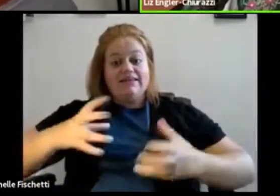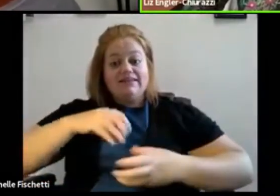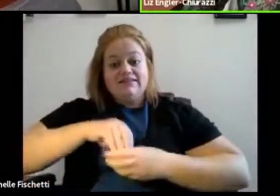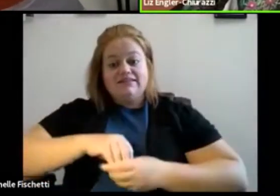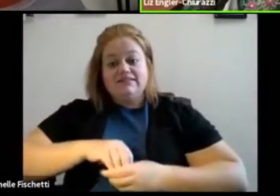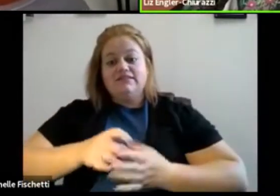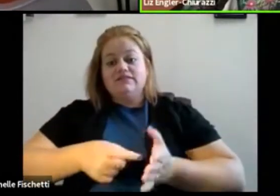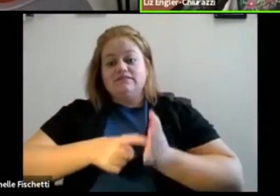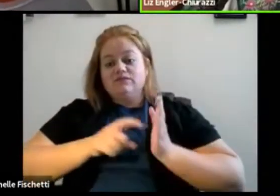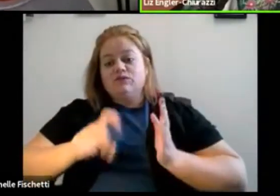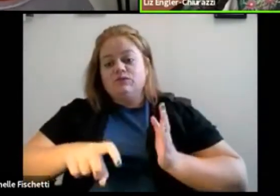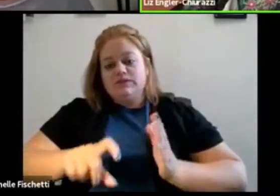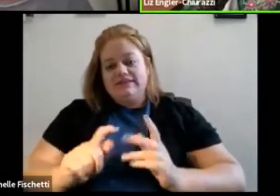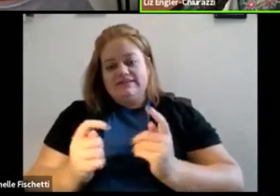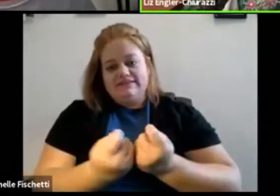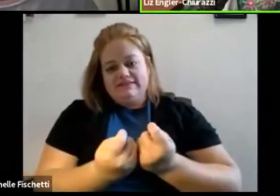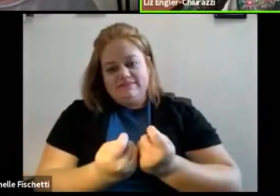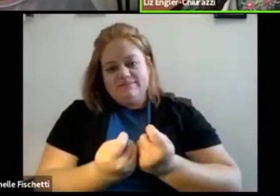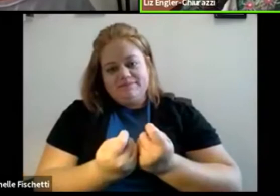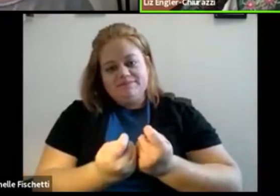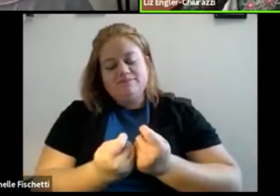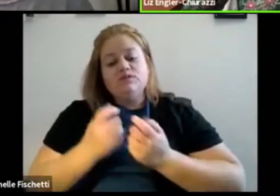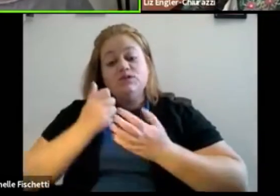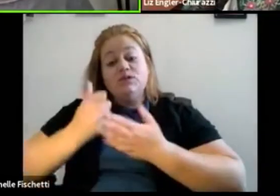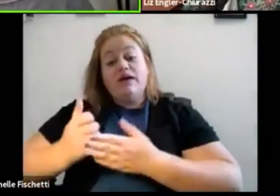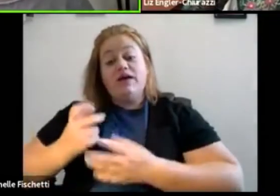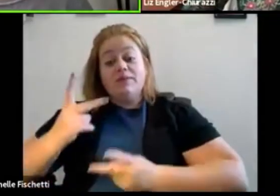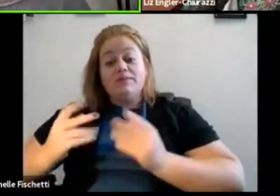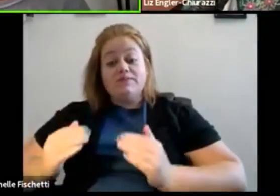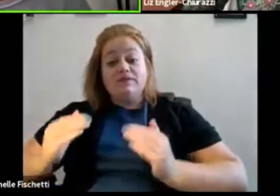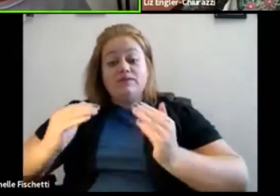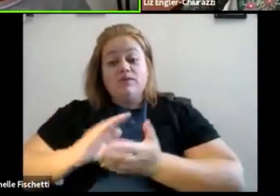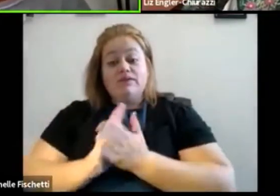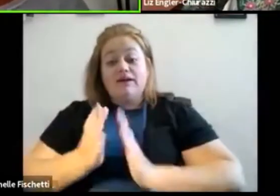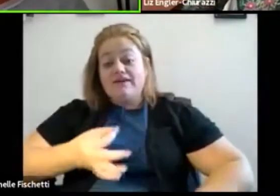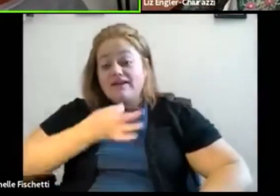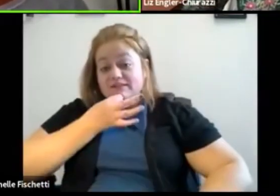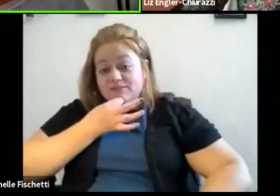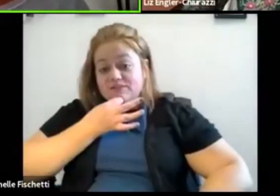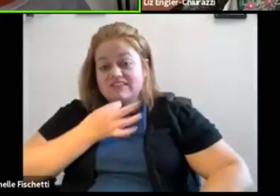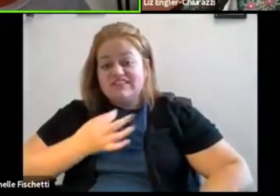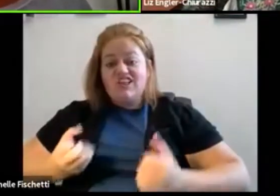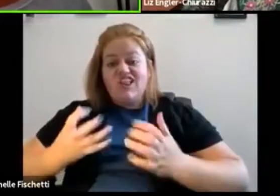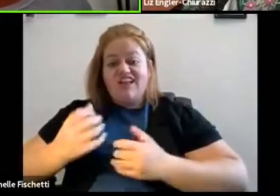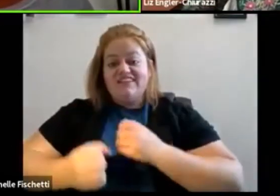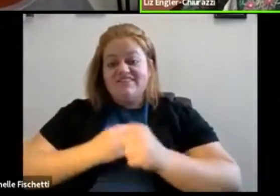to a place of expertise it takes a lot of years of training and you need a lot